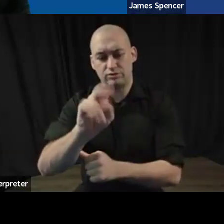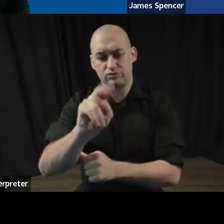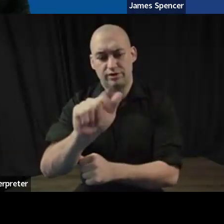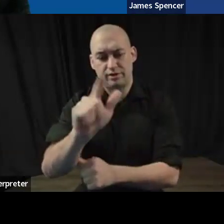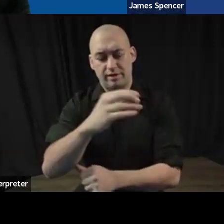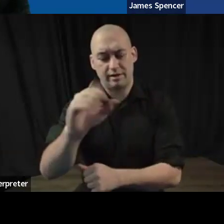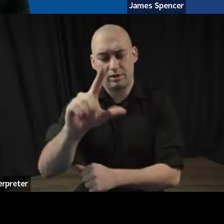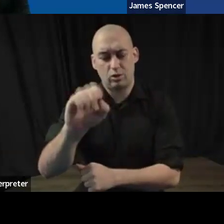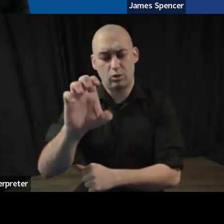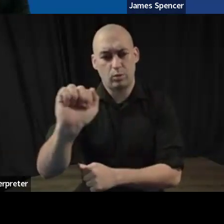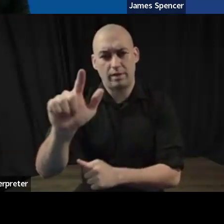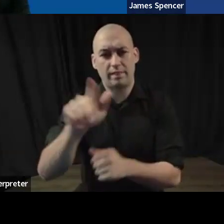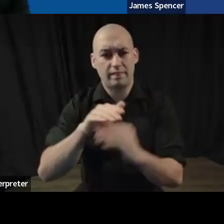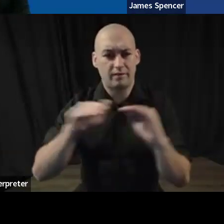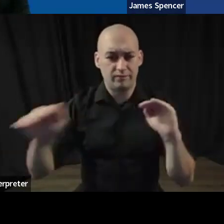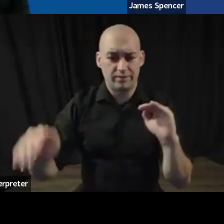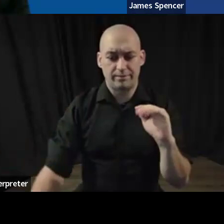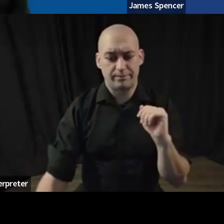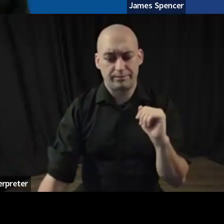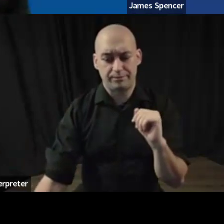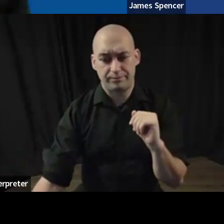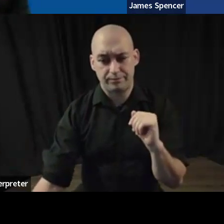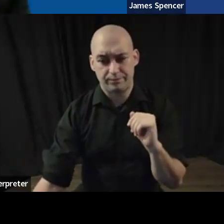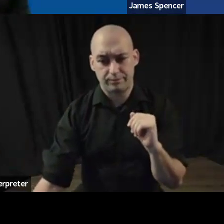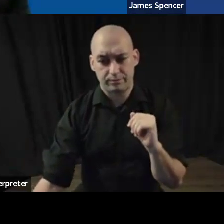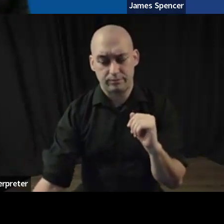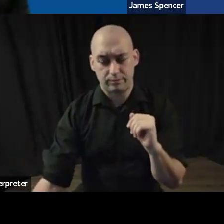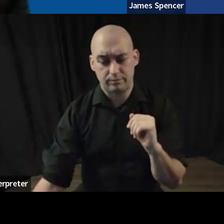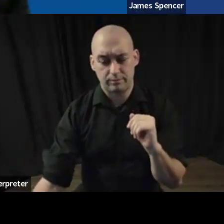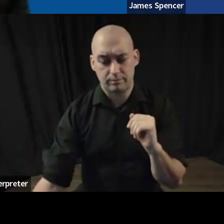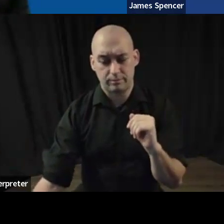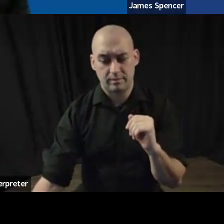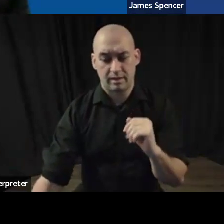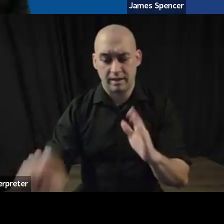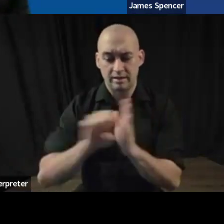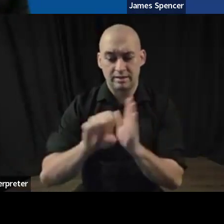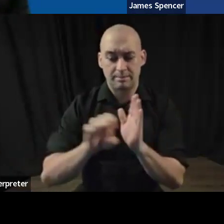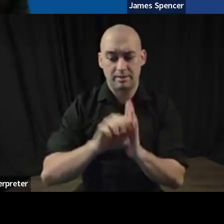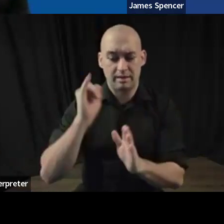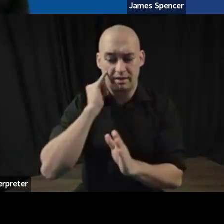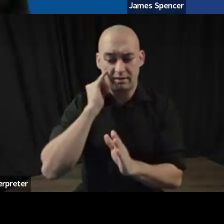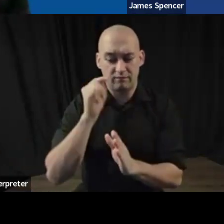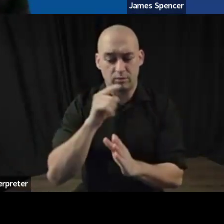Okay. But you guys don't know, if so for example, if you were to include travel within the budget,